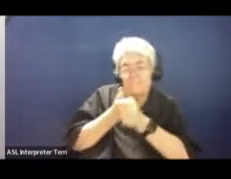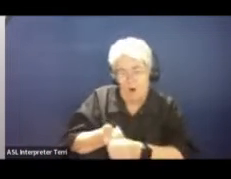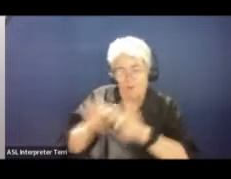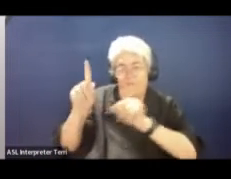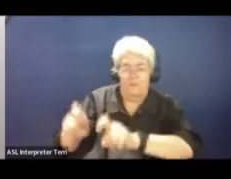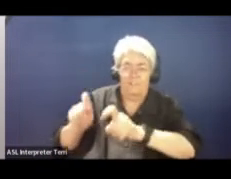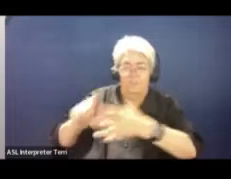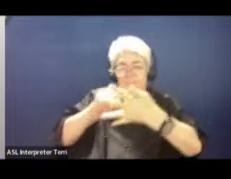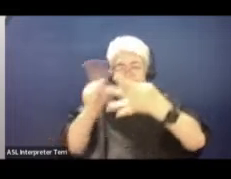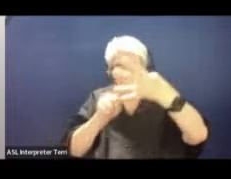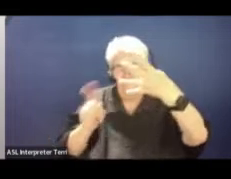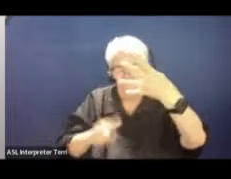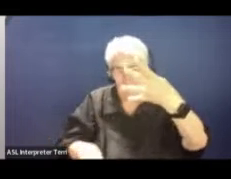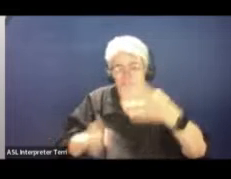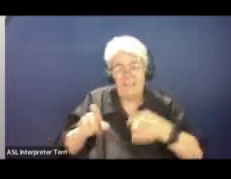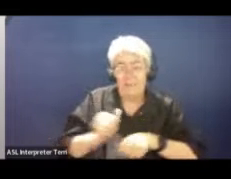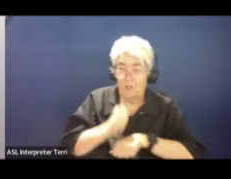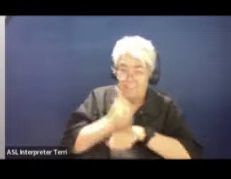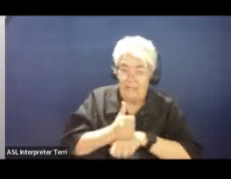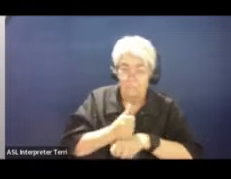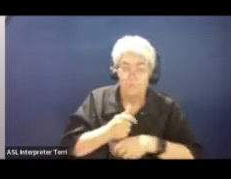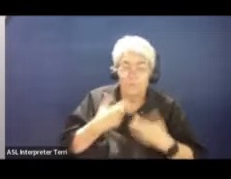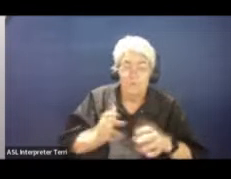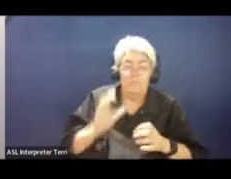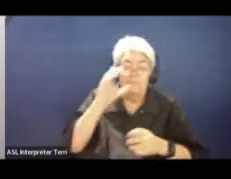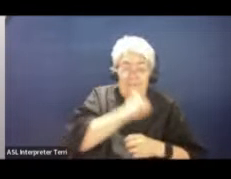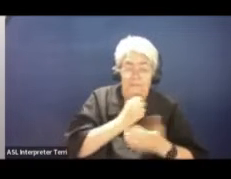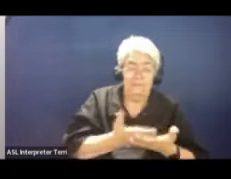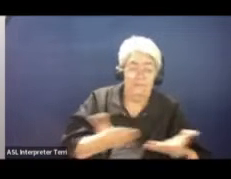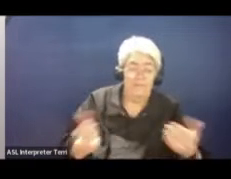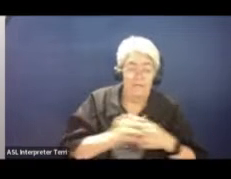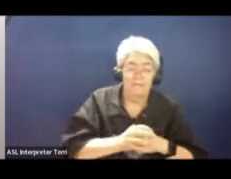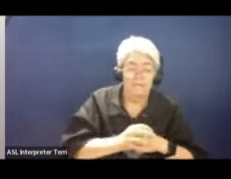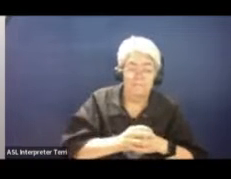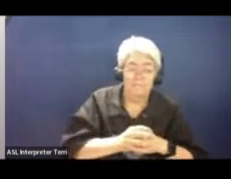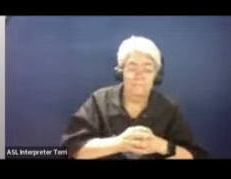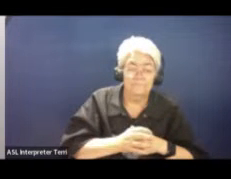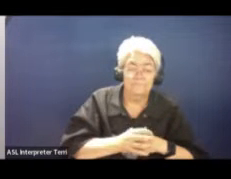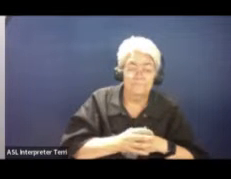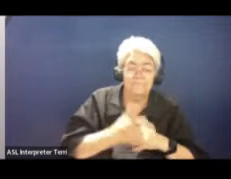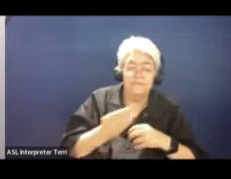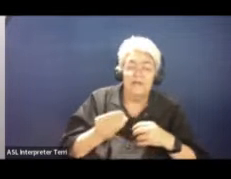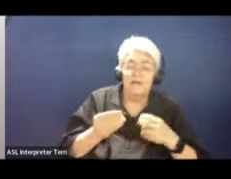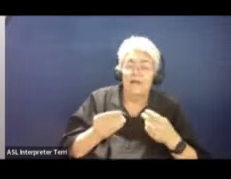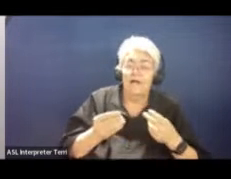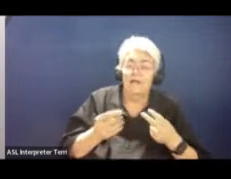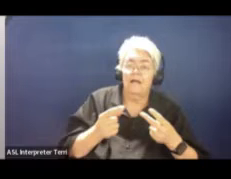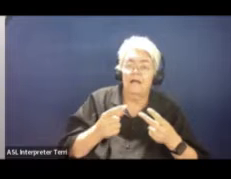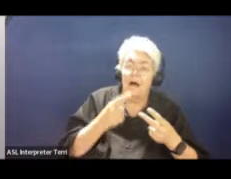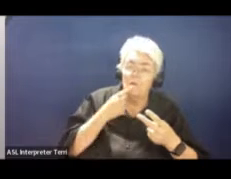tools are very set up so that we don't miss anything. Also trust your trained experience and professional experience to